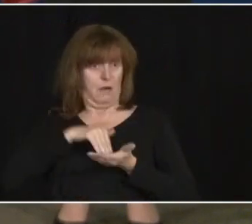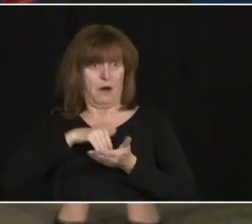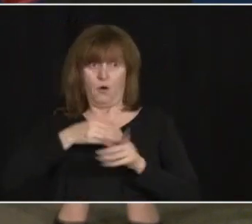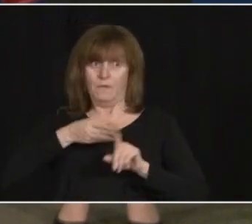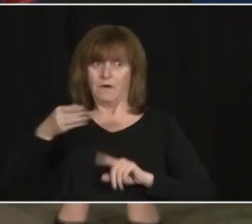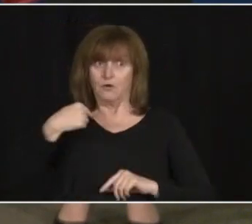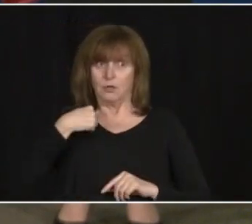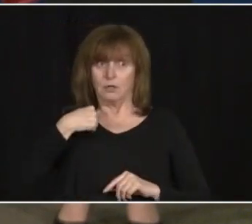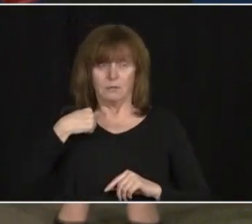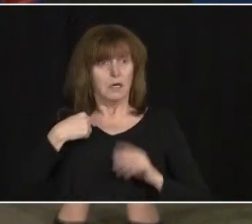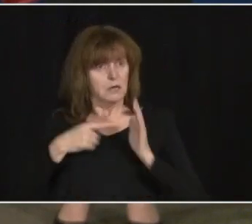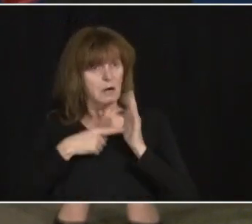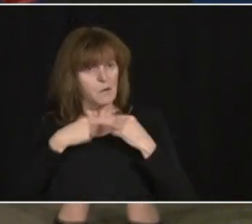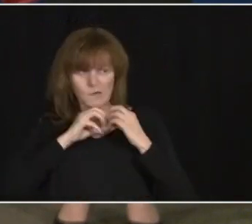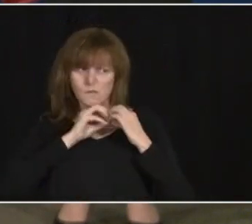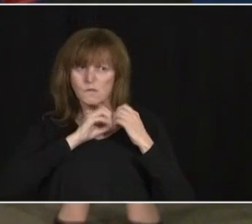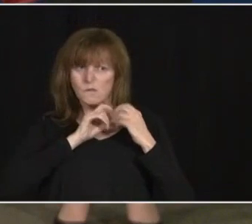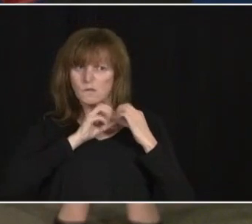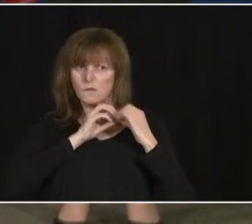the table a little harder than maybe